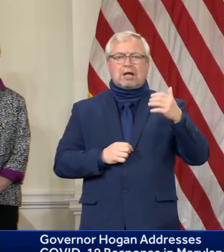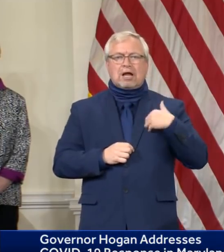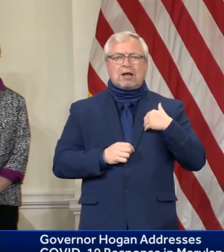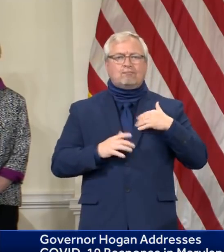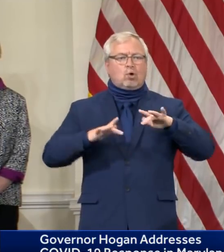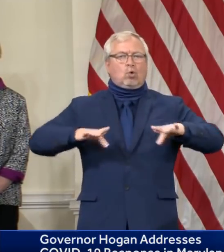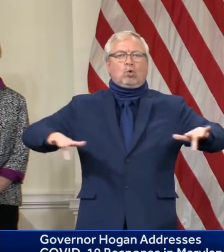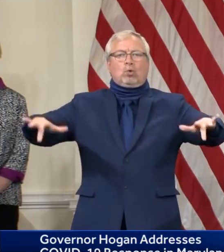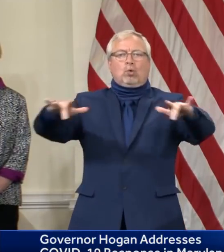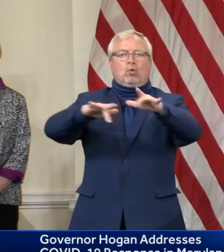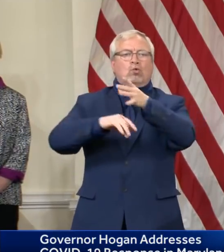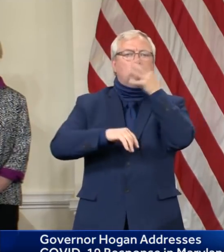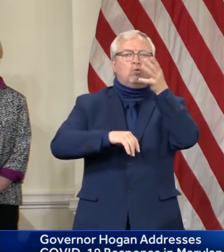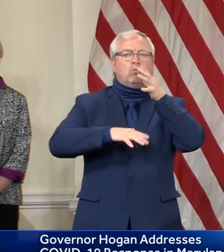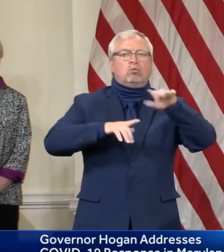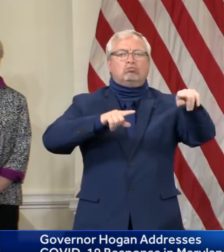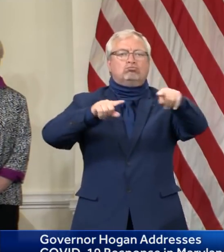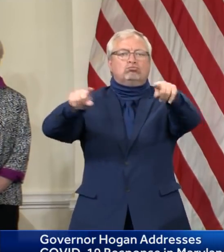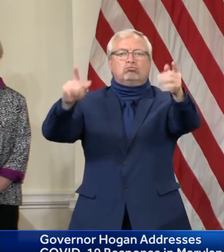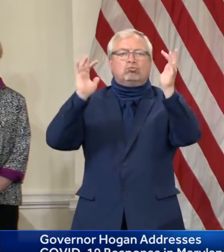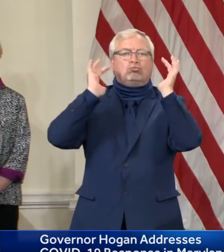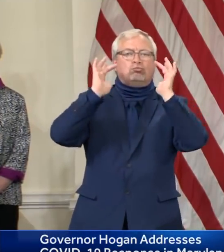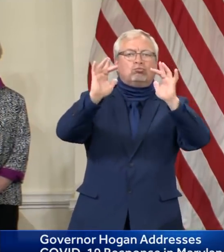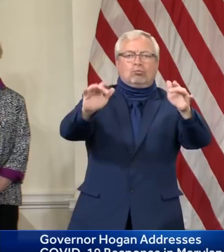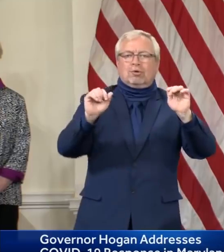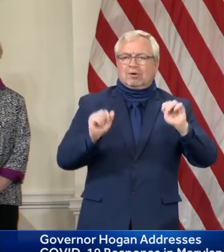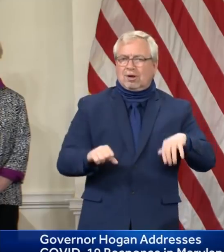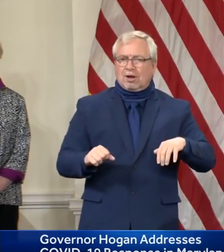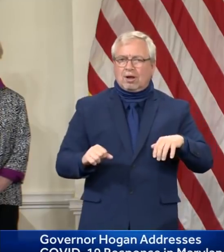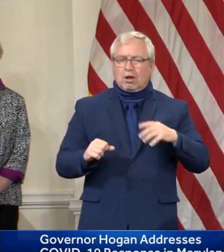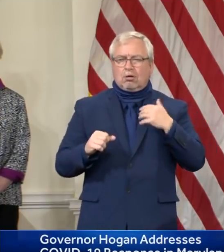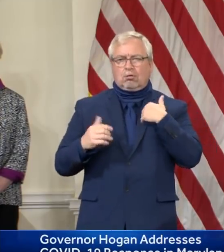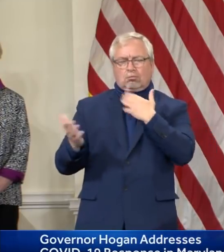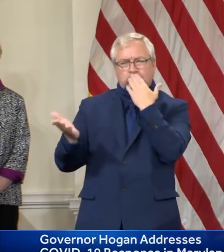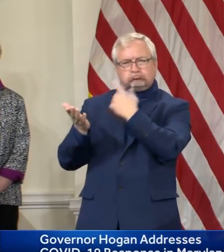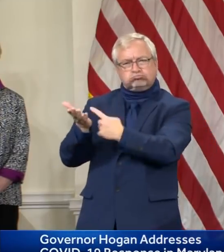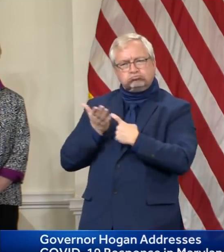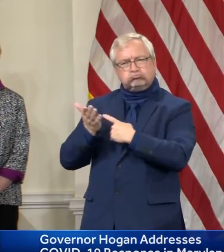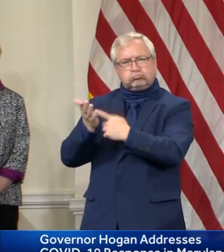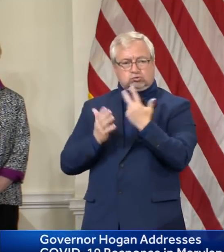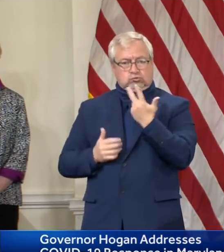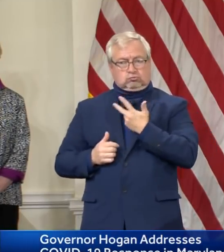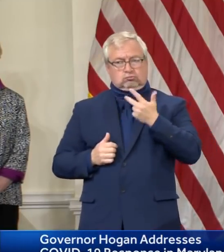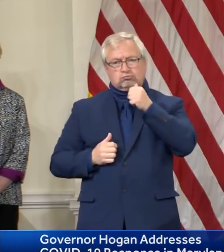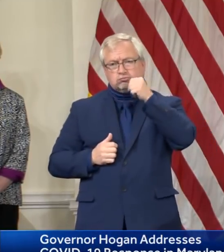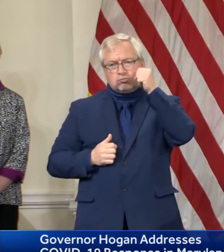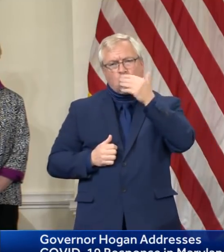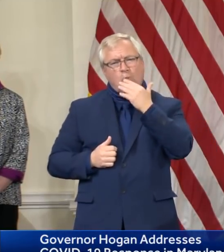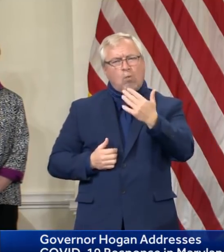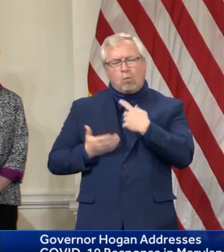THE GOVERNOR DOES NOT HAVE A NUMERAL AREAS AS PART OF D.C., WHEREAS GOVERNOR NORTHAM AND I BOTH DO.